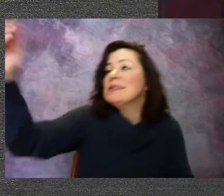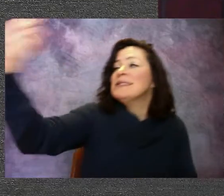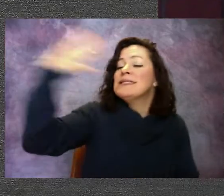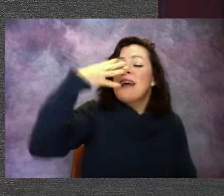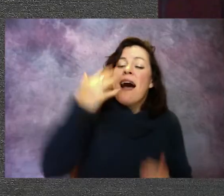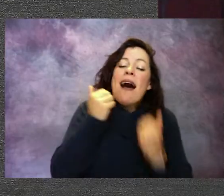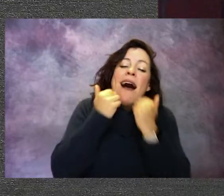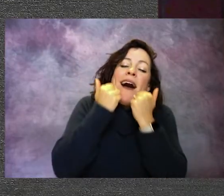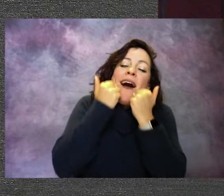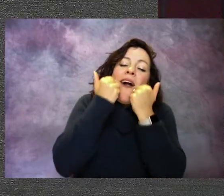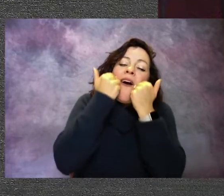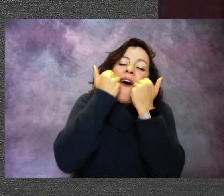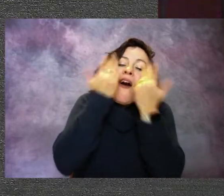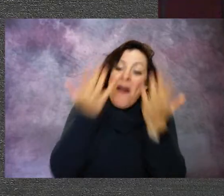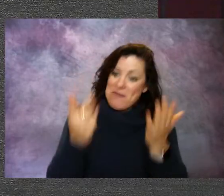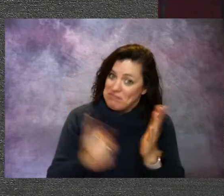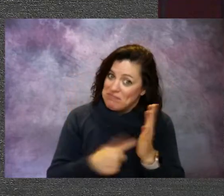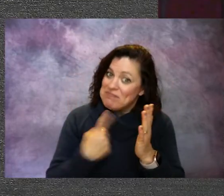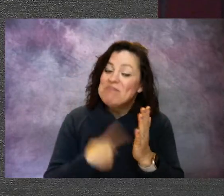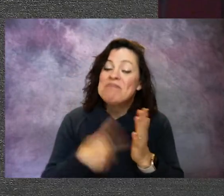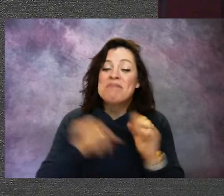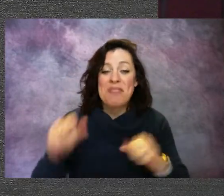How does sunny weather make you feel?